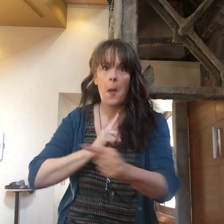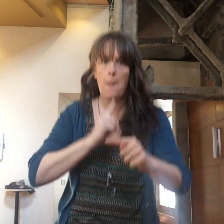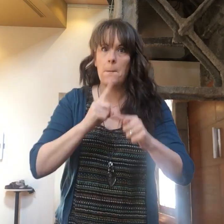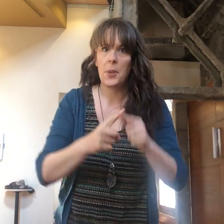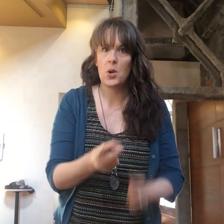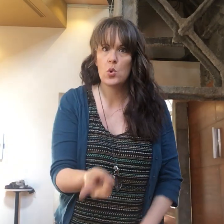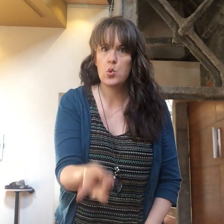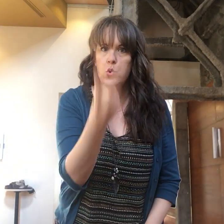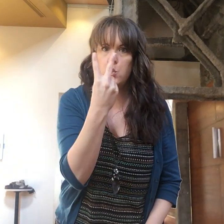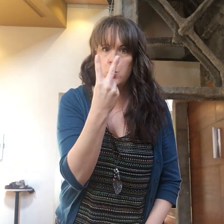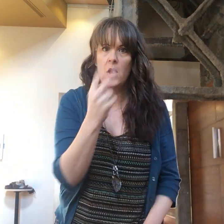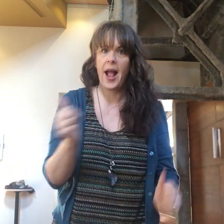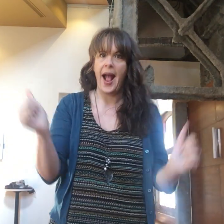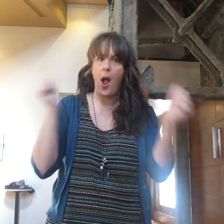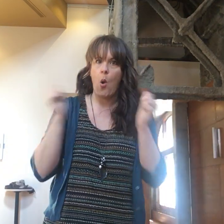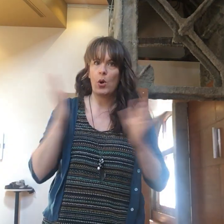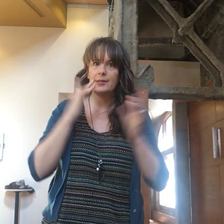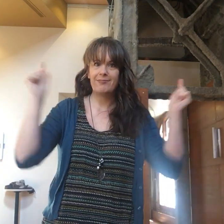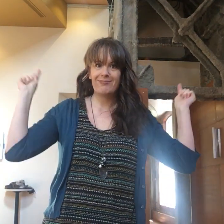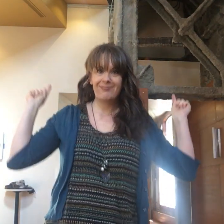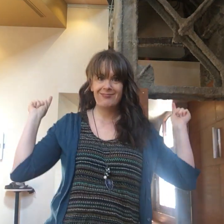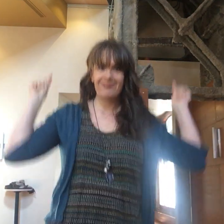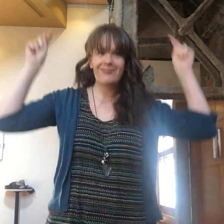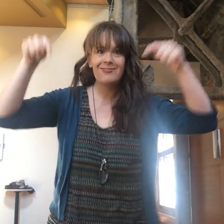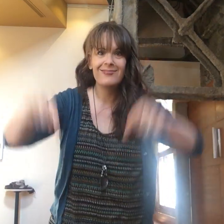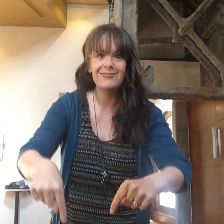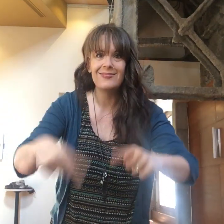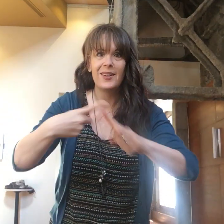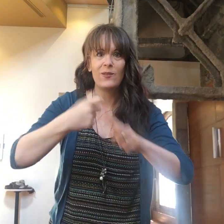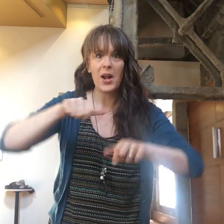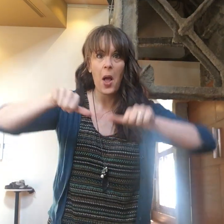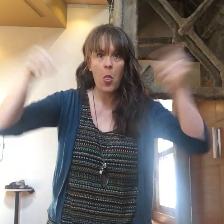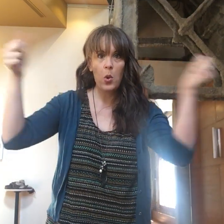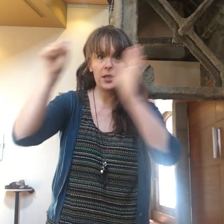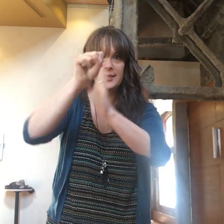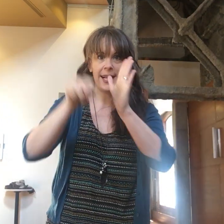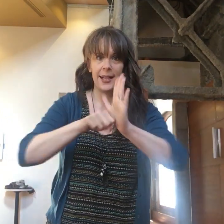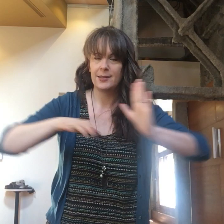PLUS two actors will fly in Colorado from two different states.